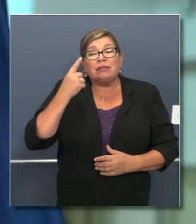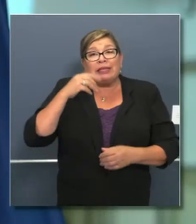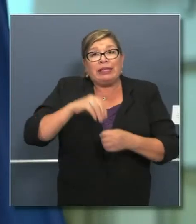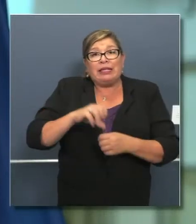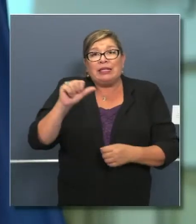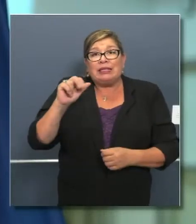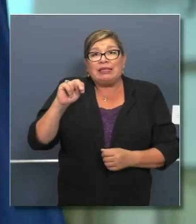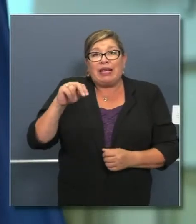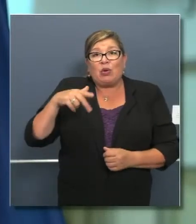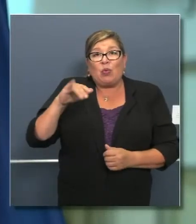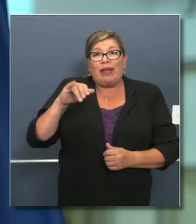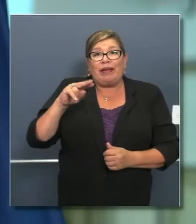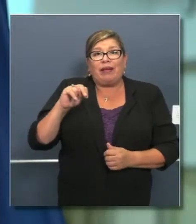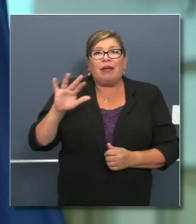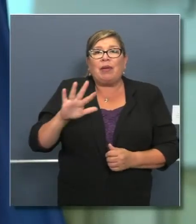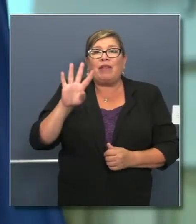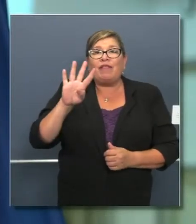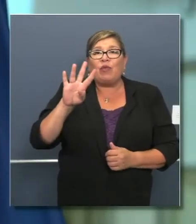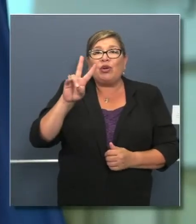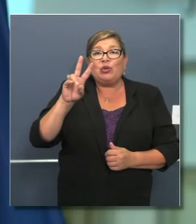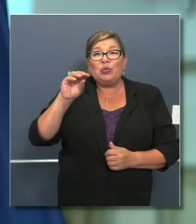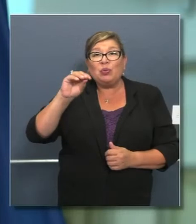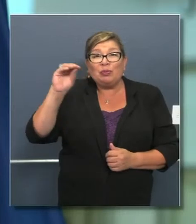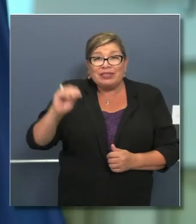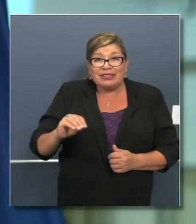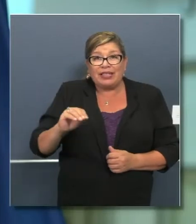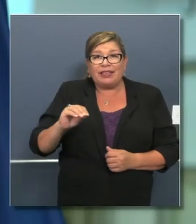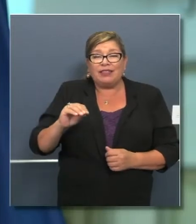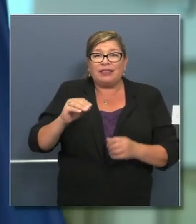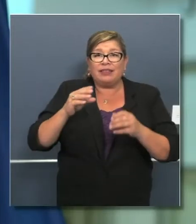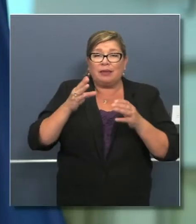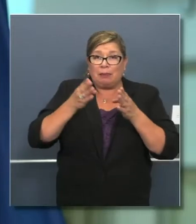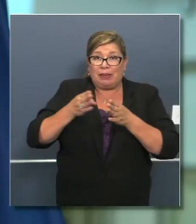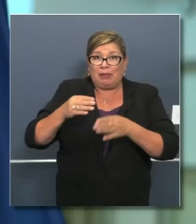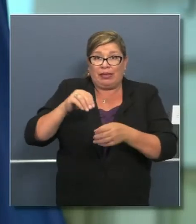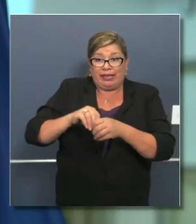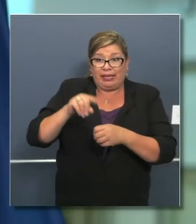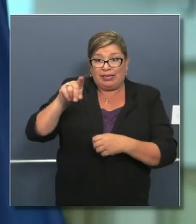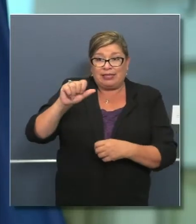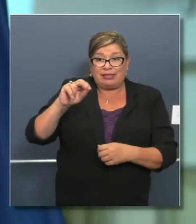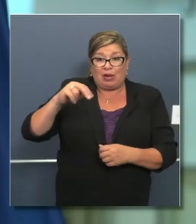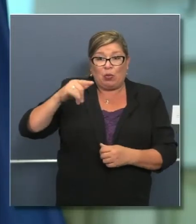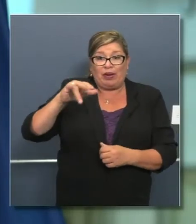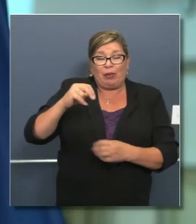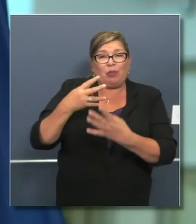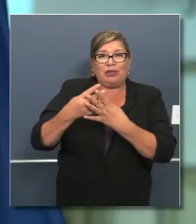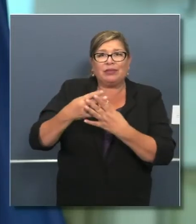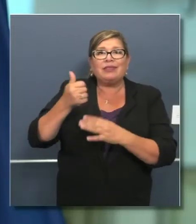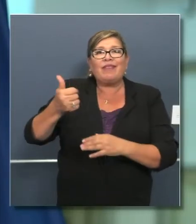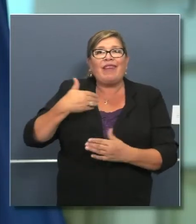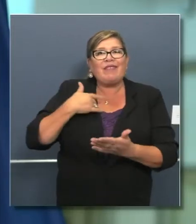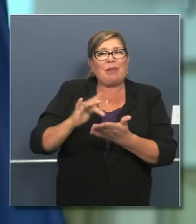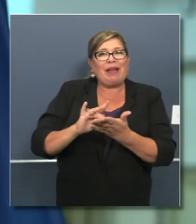medically vulnerable that doesn't surprise many people I grew up in the Bay Area just moved here